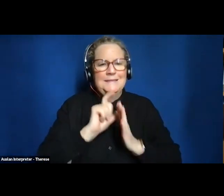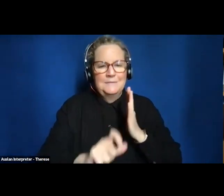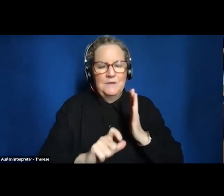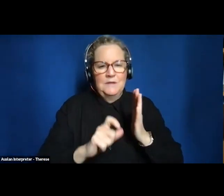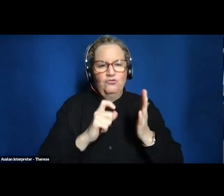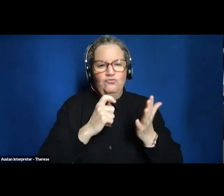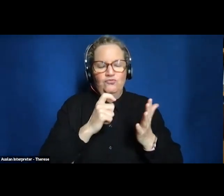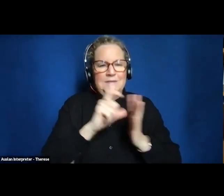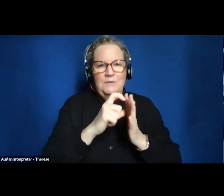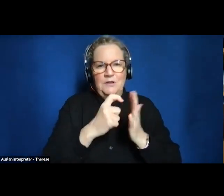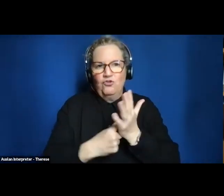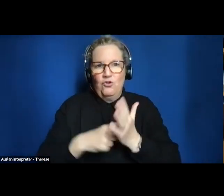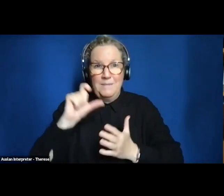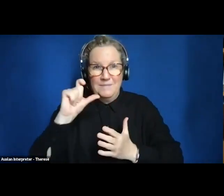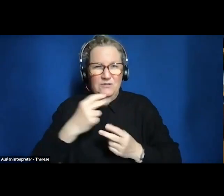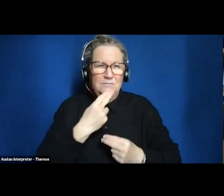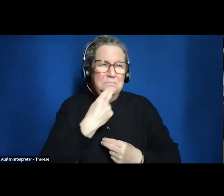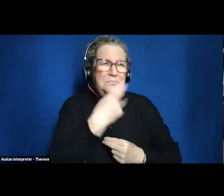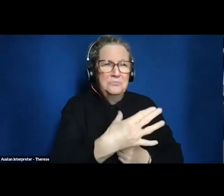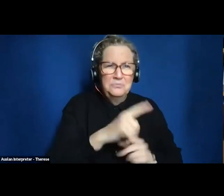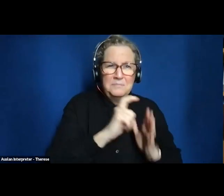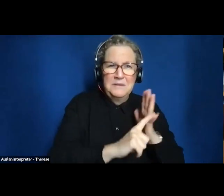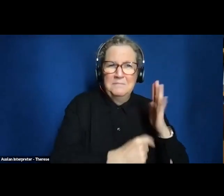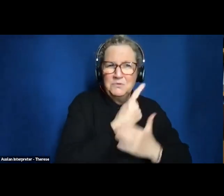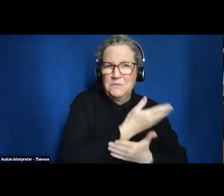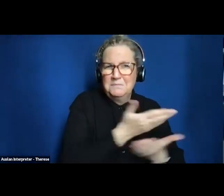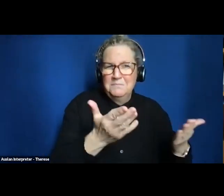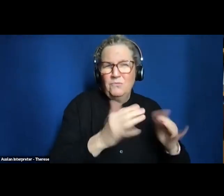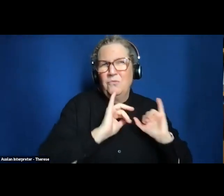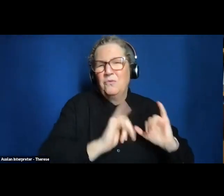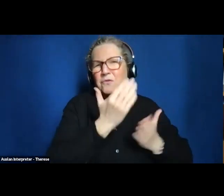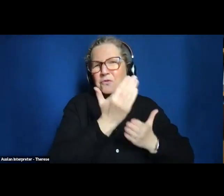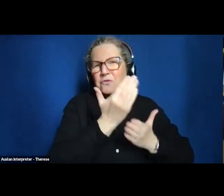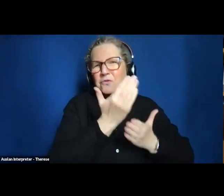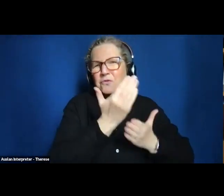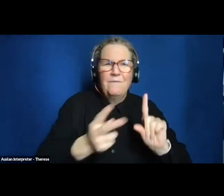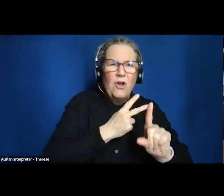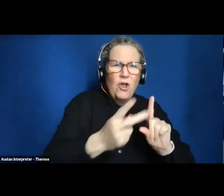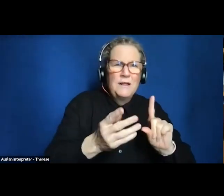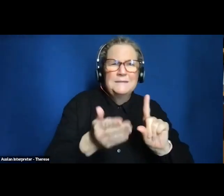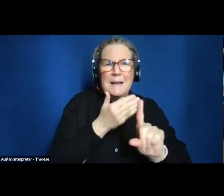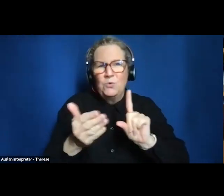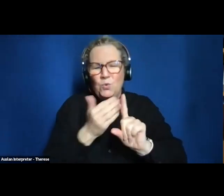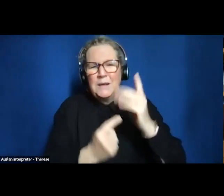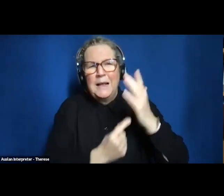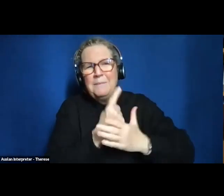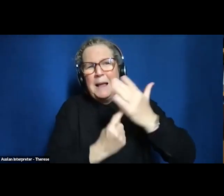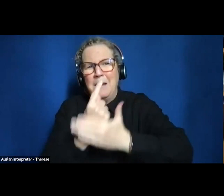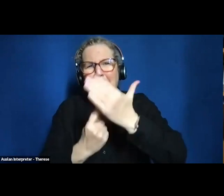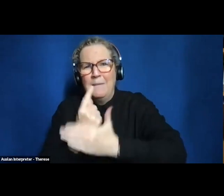neglect and exploitation of people with disabilities, we have heard terrible stories about the violence and abuse that occurs in invisible segregated settings